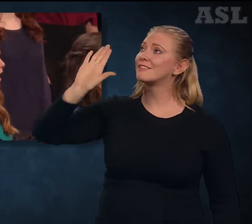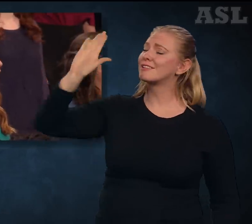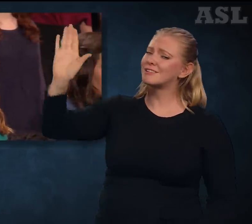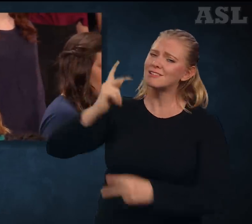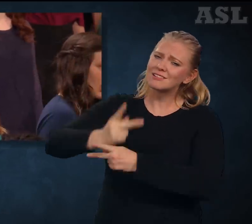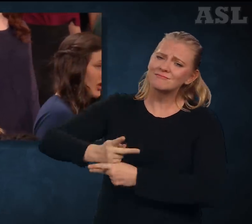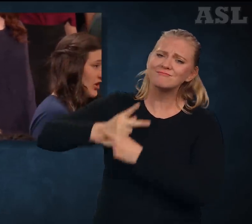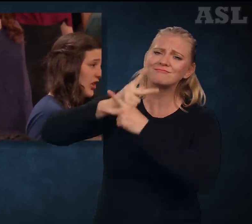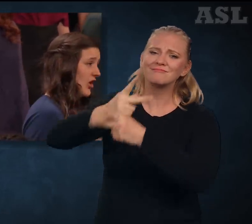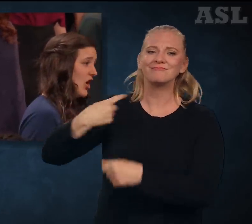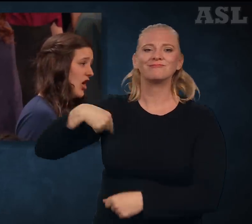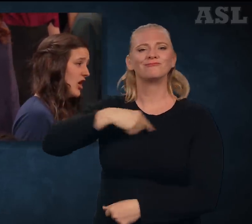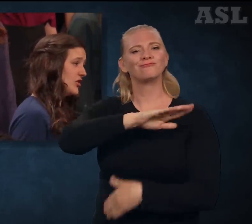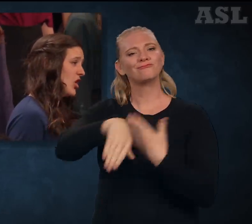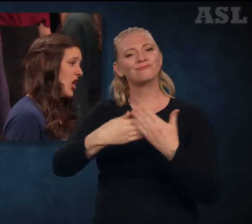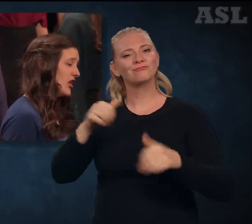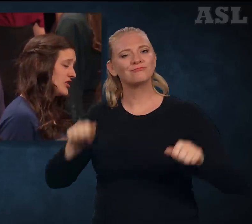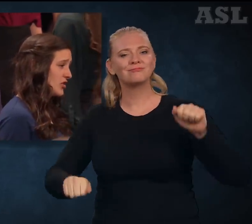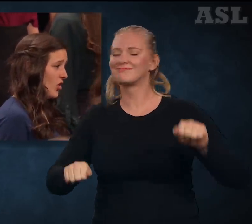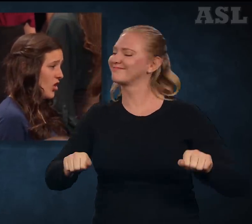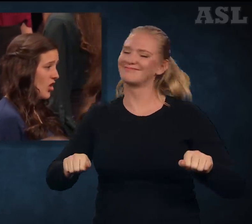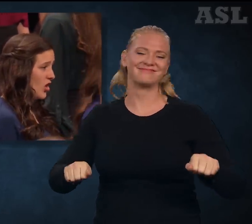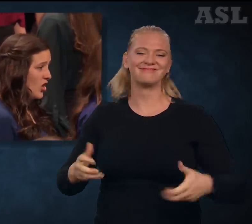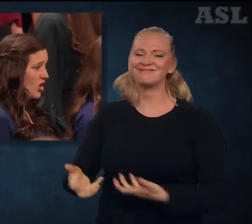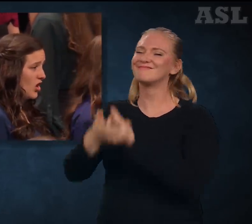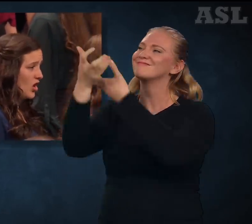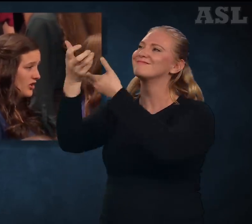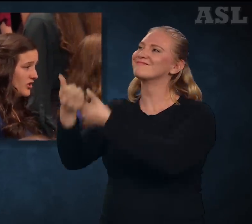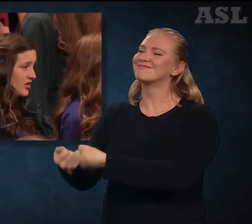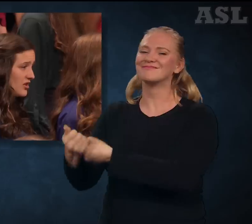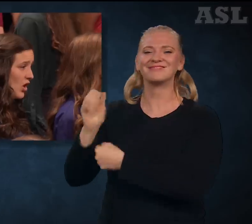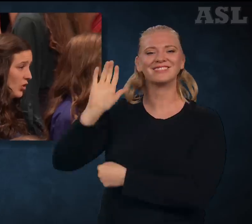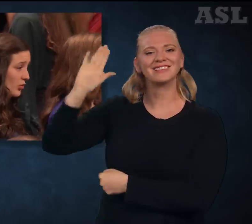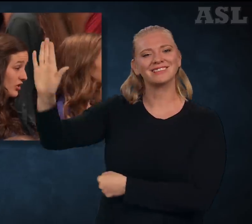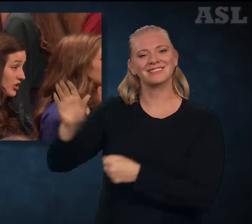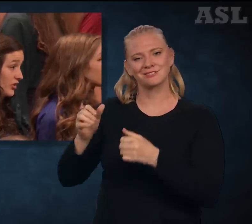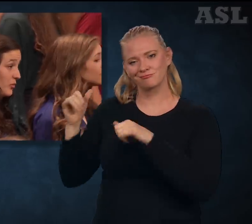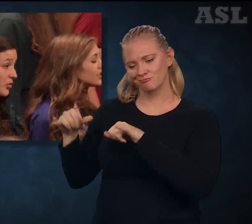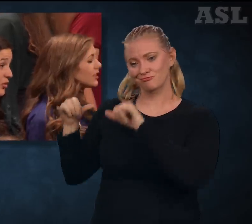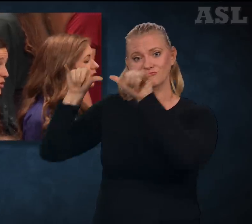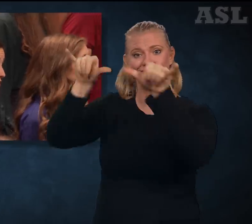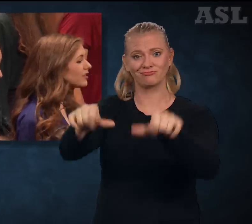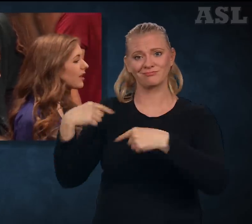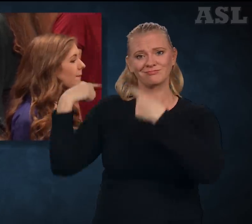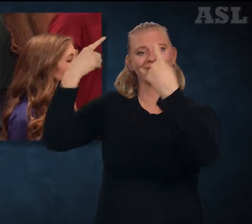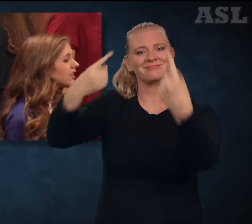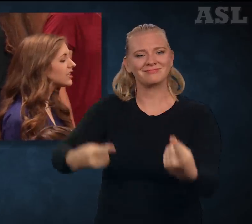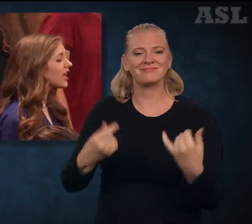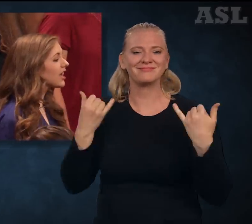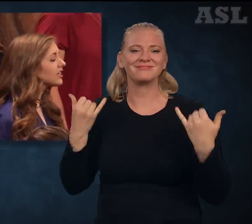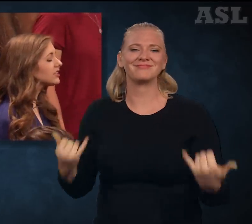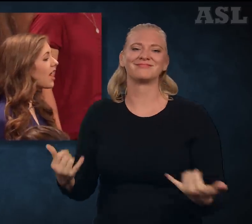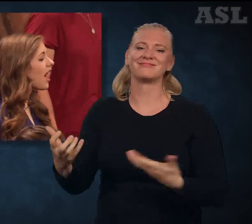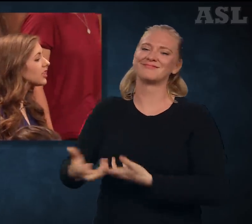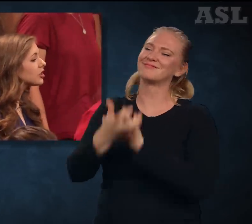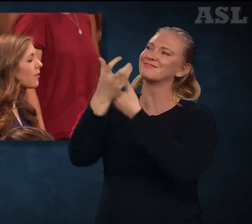WE DOUBT NOT THE LORD NOR HIS GOODNESS.